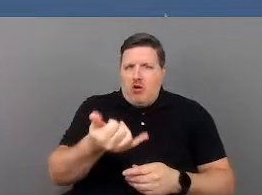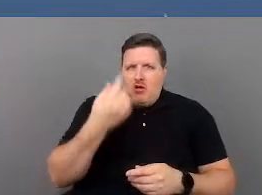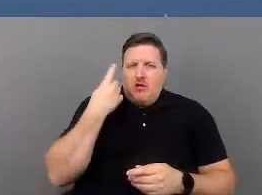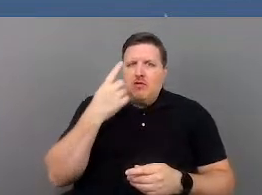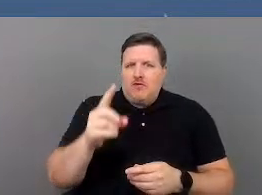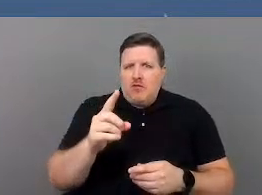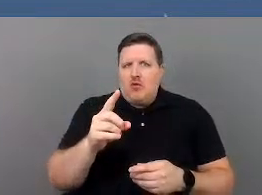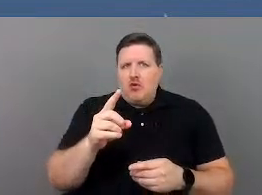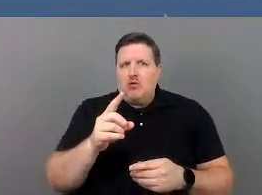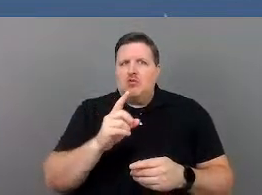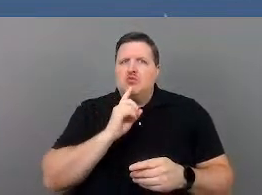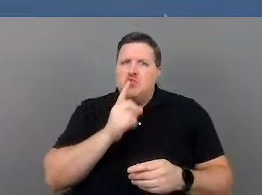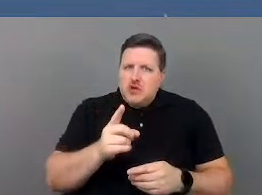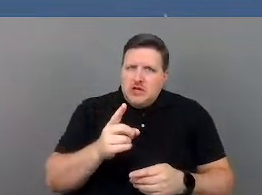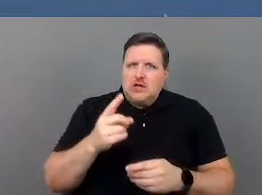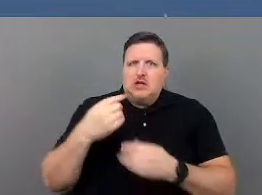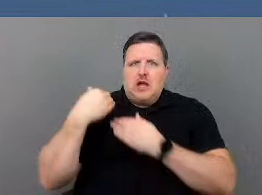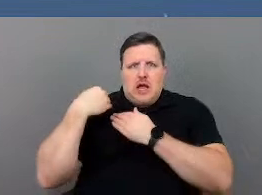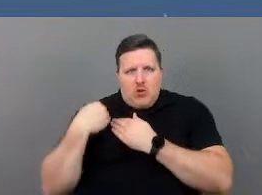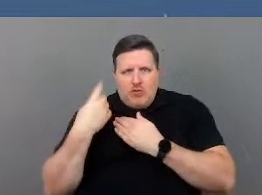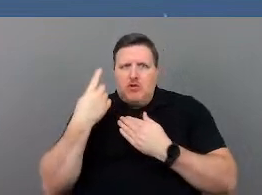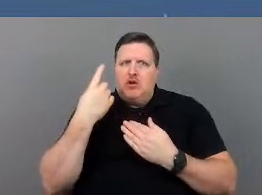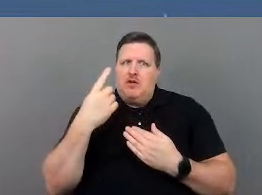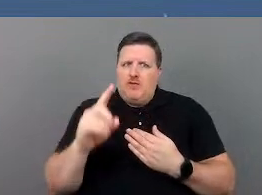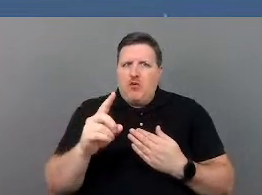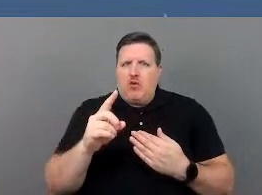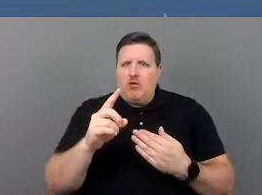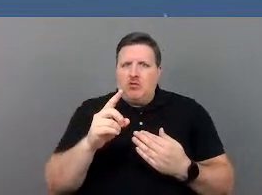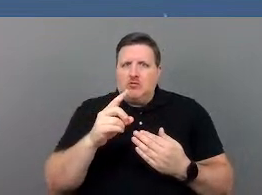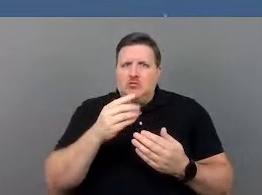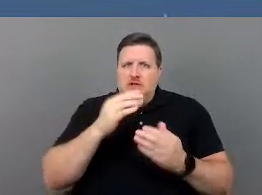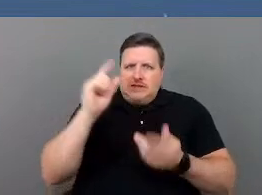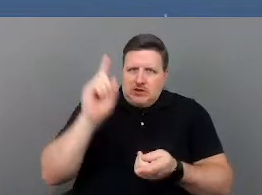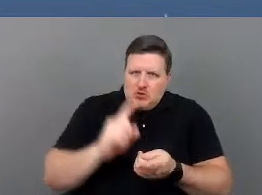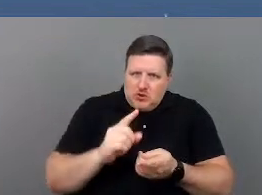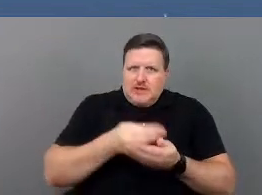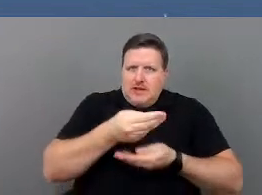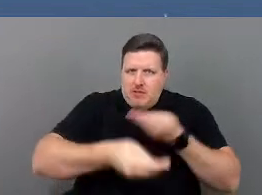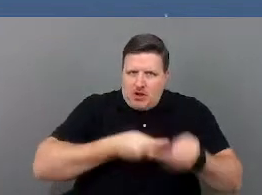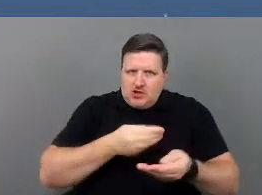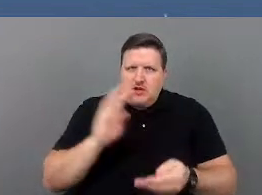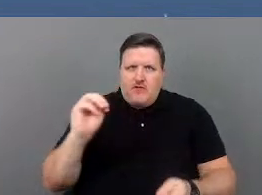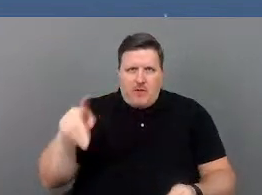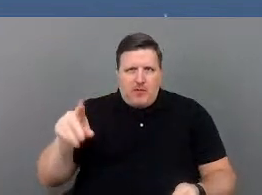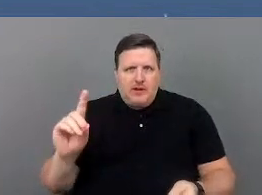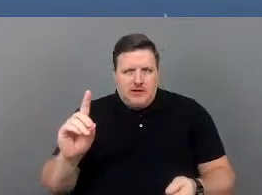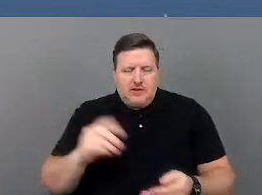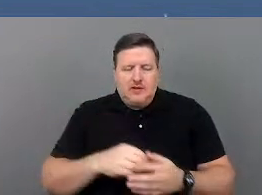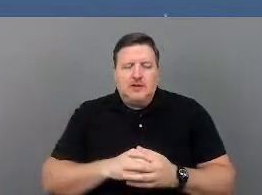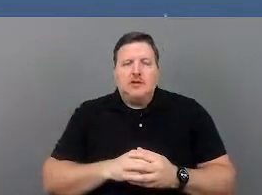ACCOUNTABILITY AROUND PROMISES TO DECREASE THE BUDGET OF THE I'M REALLY DISMAYED TO SEE THE MAYOR'S PROPOSAL AND INCREASING